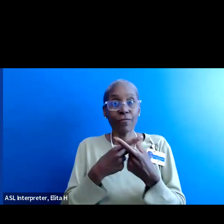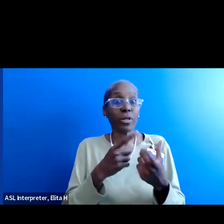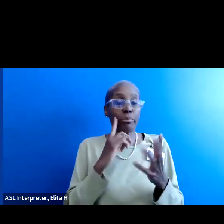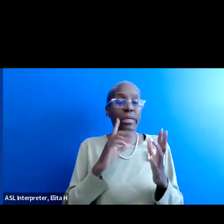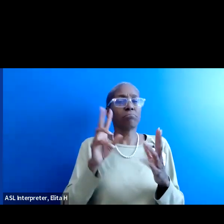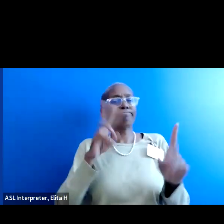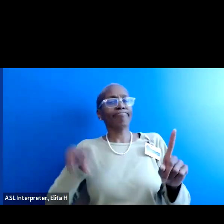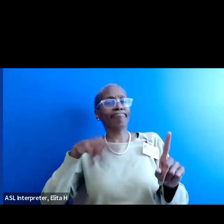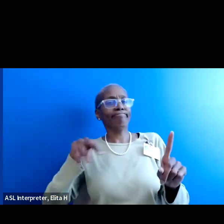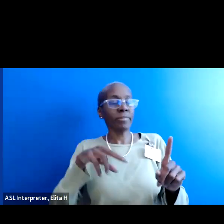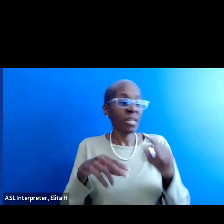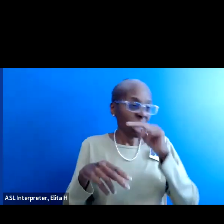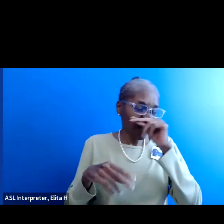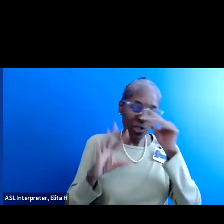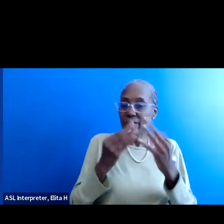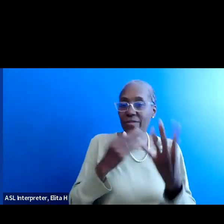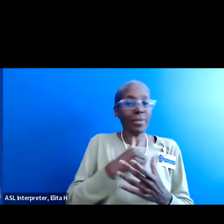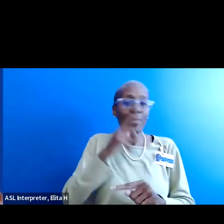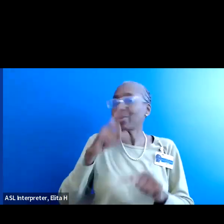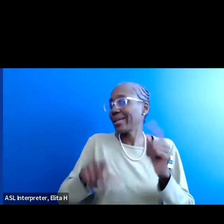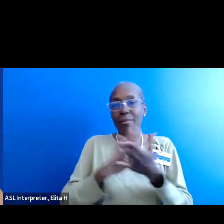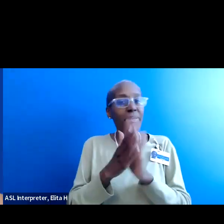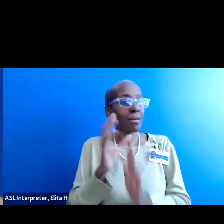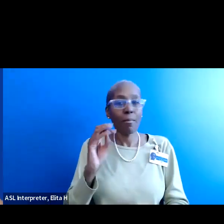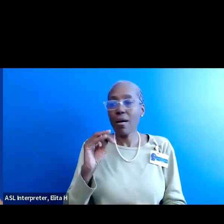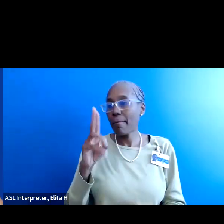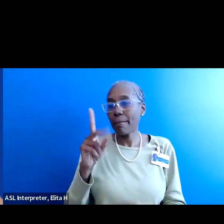So a family member couldn't be an ombudsman for another family member.